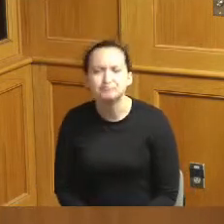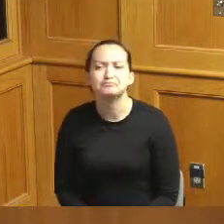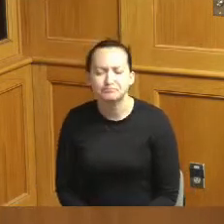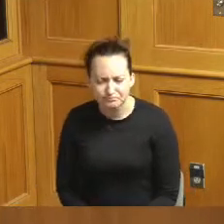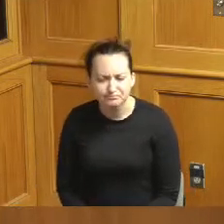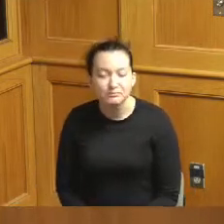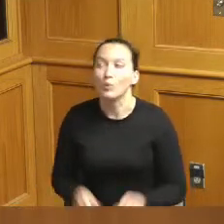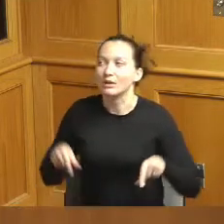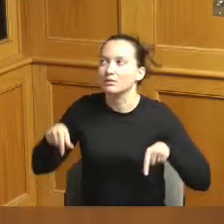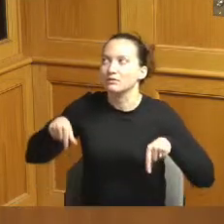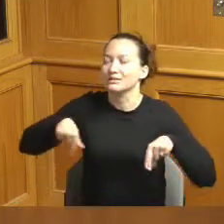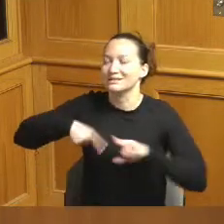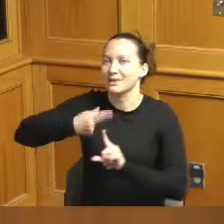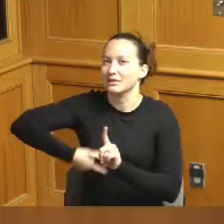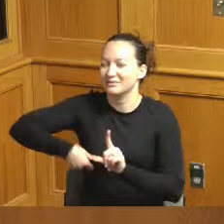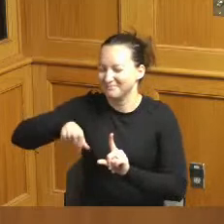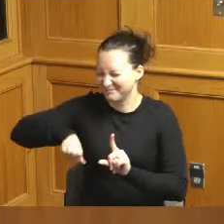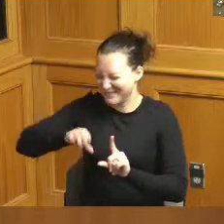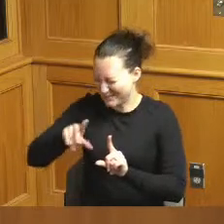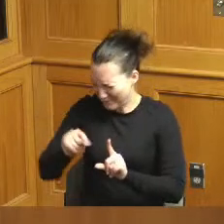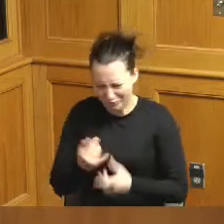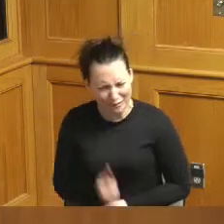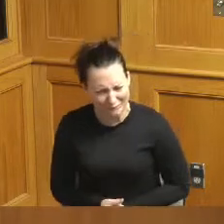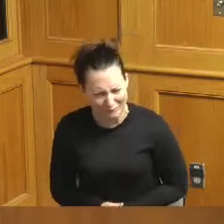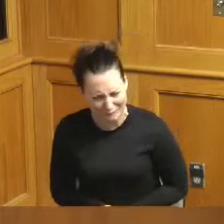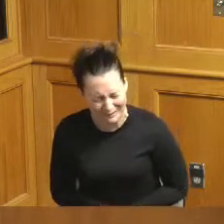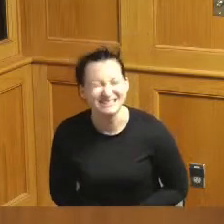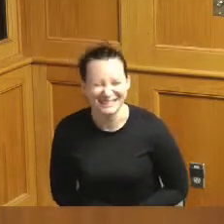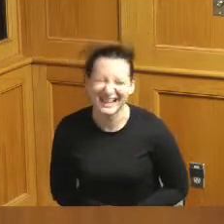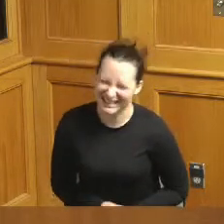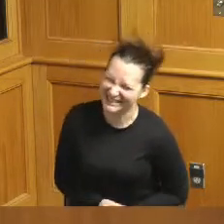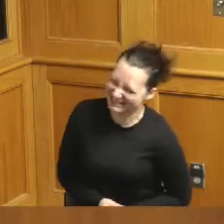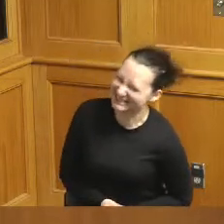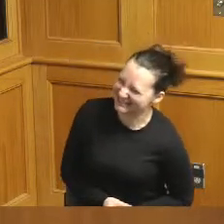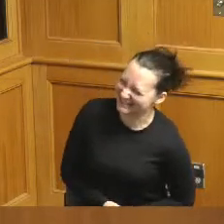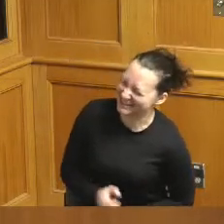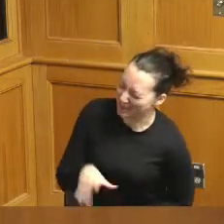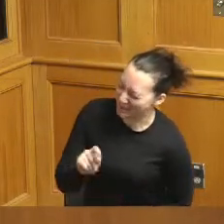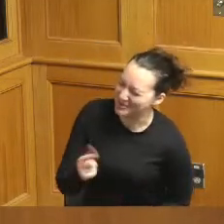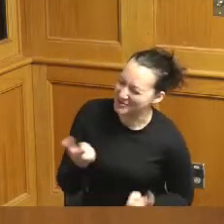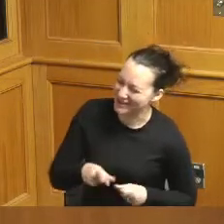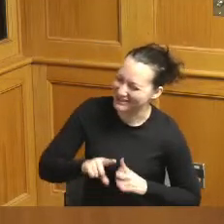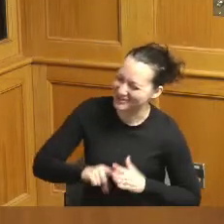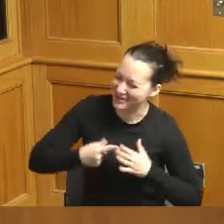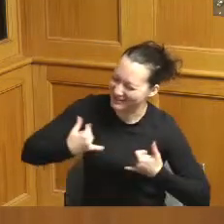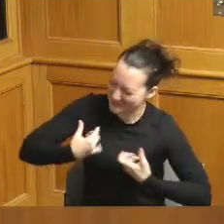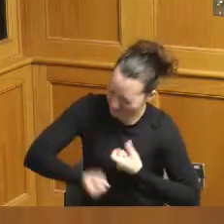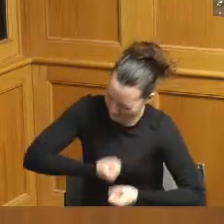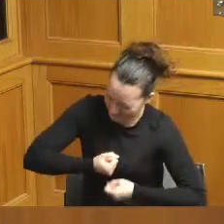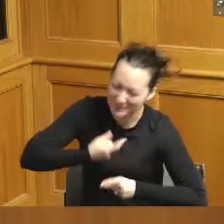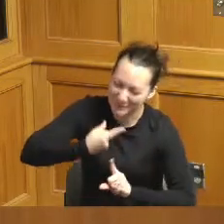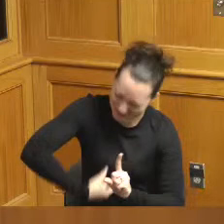this month is September right this we're trying to get a scheduled starting this month okay okay all